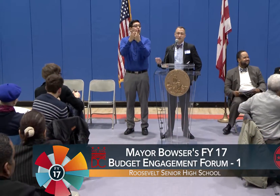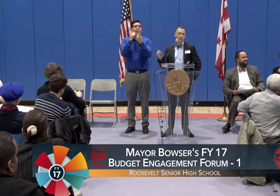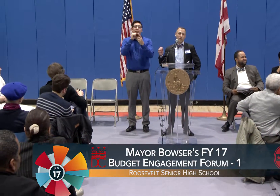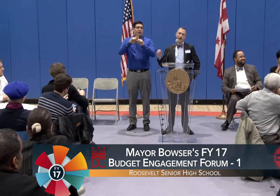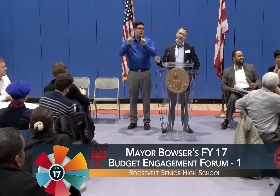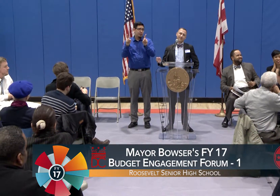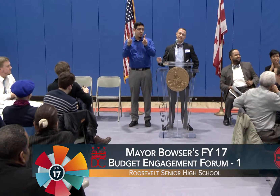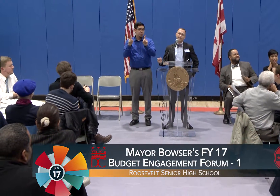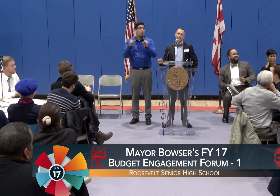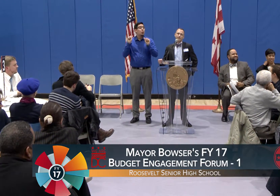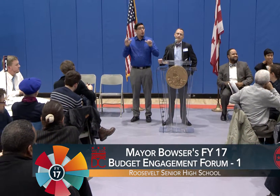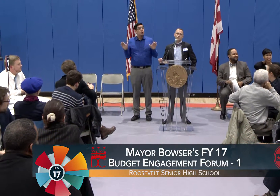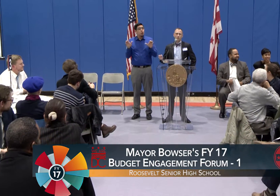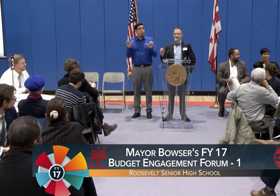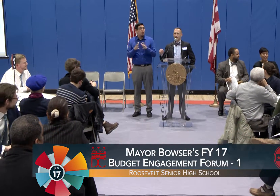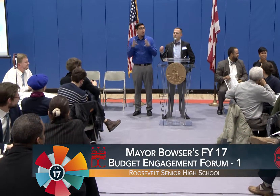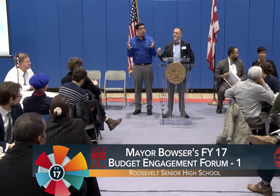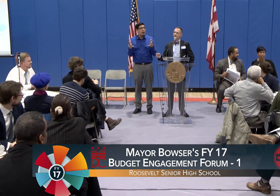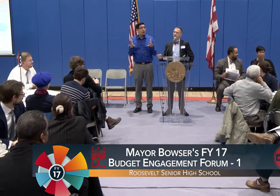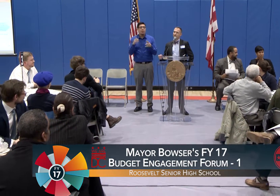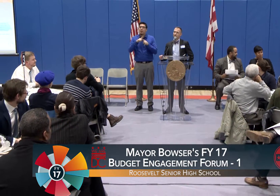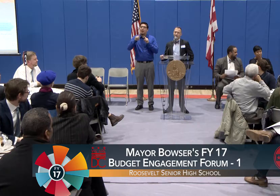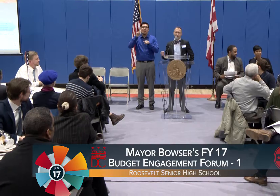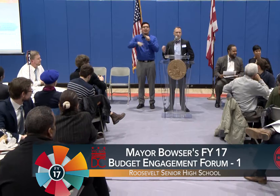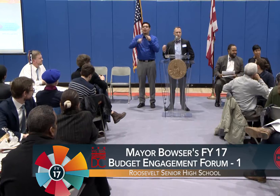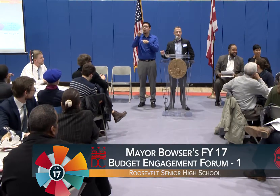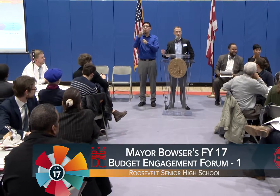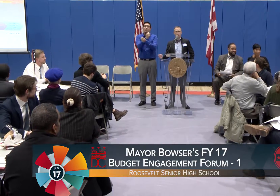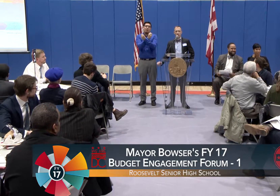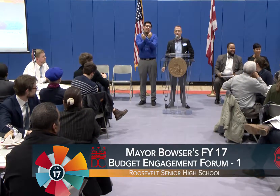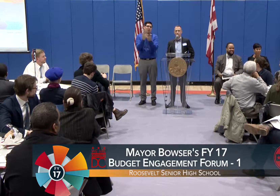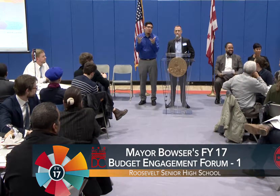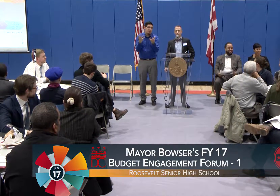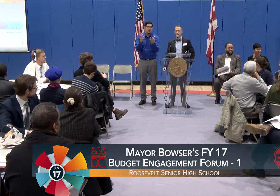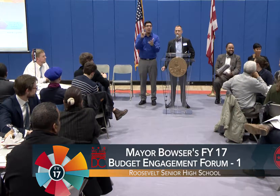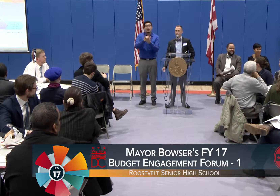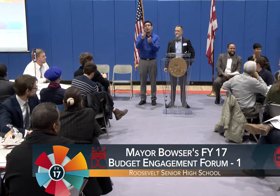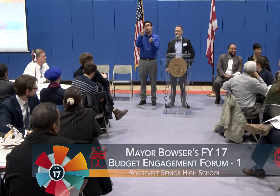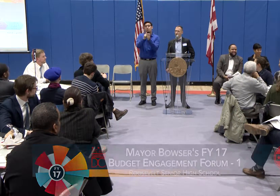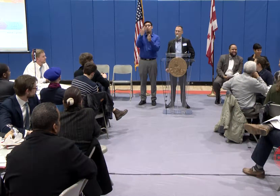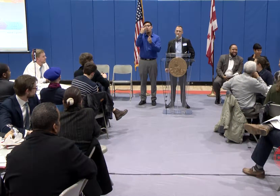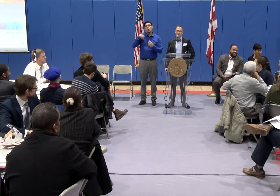WE CAN DO A LOT, BUT WE CAN'T DO EVERYTHING. AND THAT'S ESPECIALLY WHY WE NEED YOUR HELP.